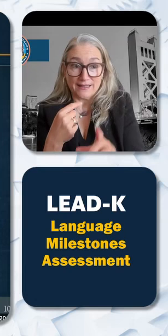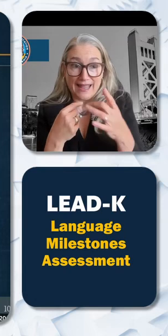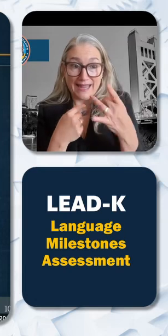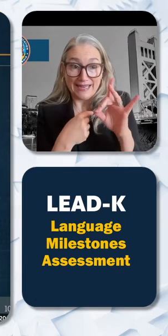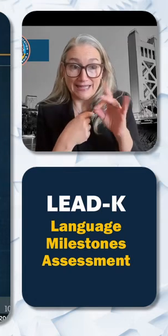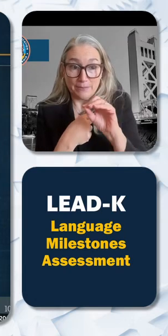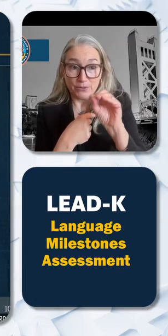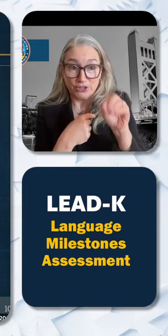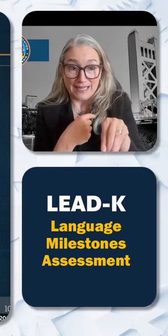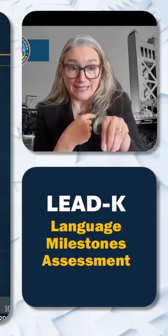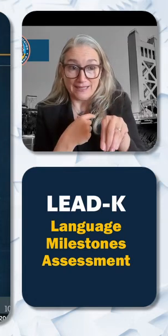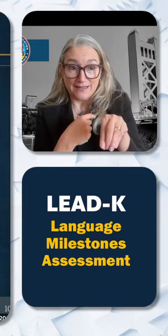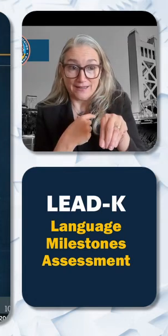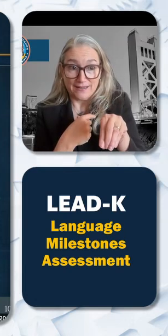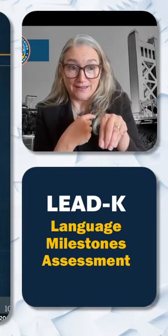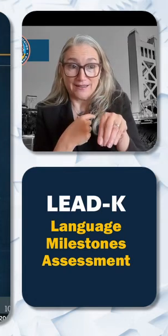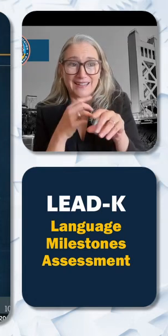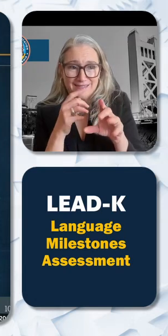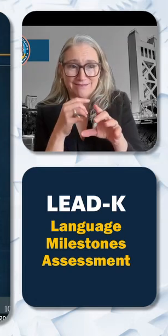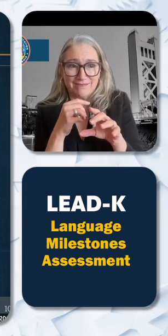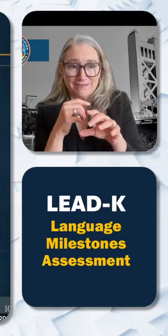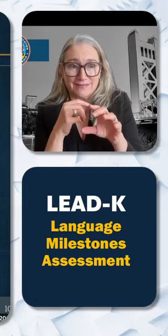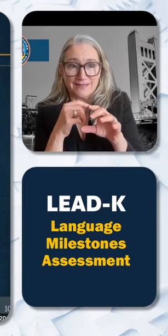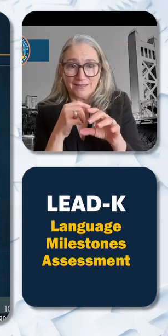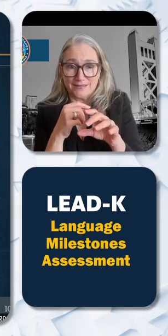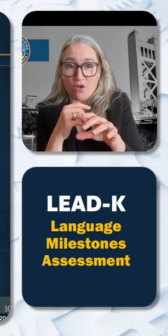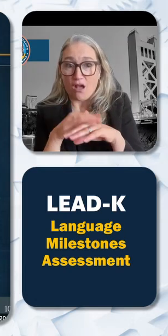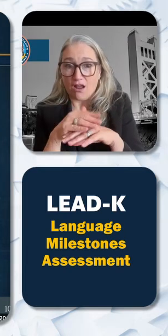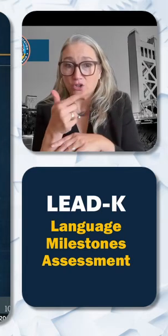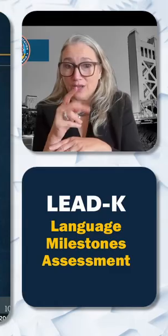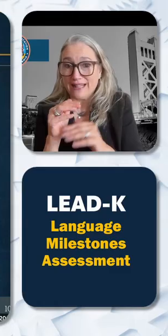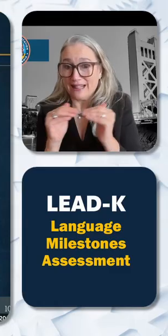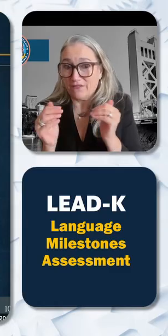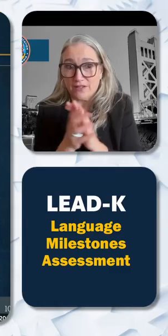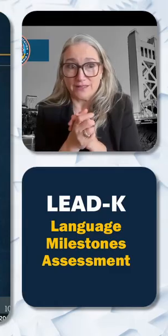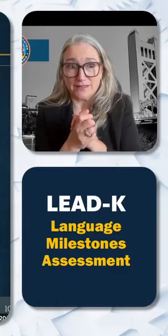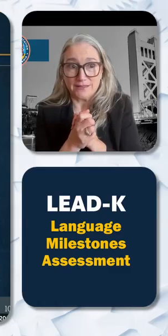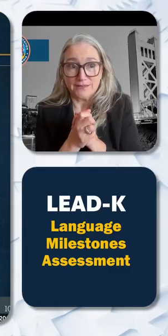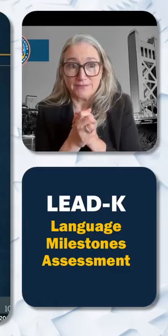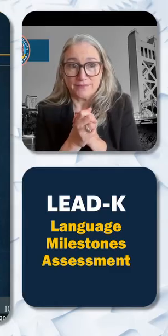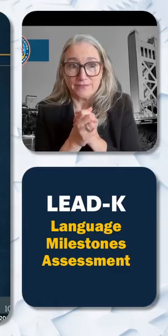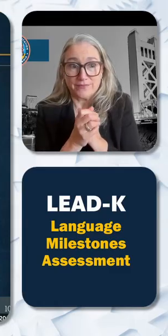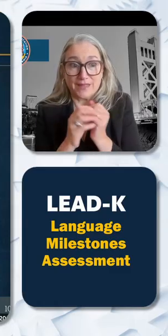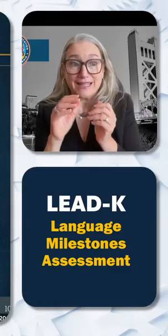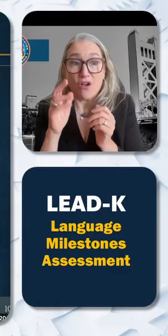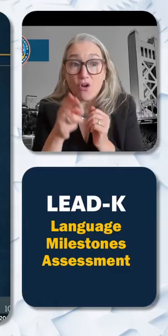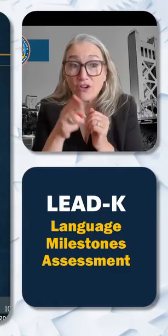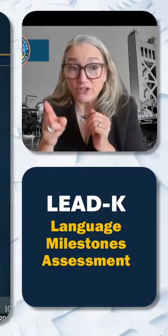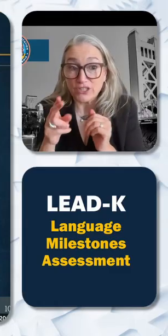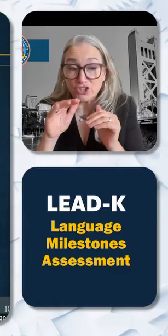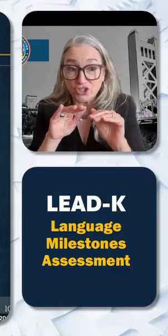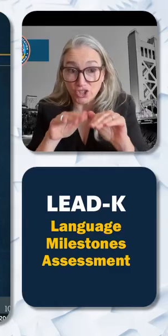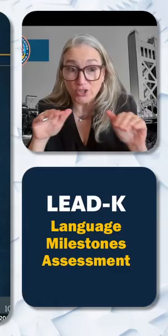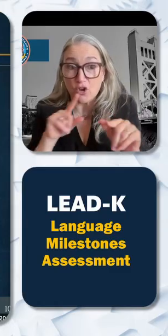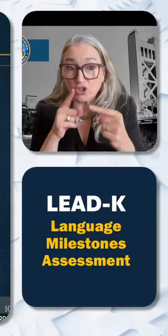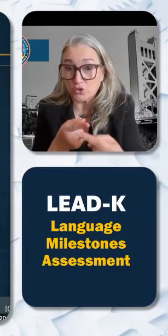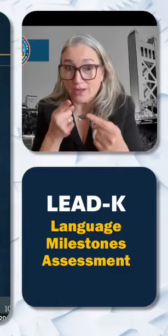And it shows only 18% are at grade level.